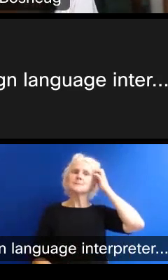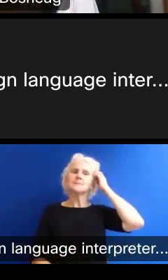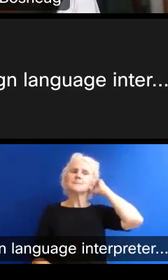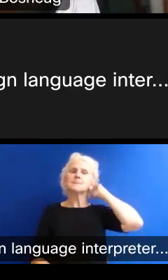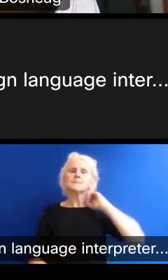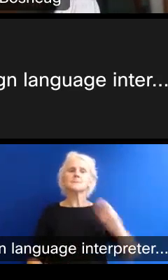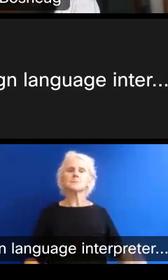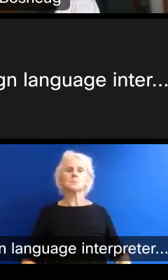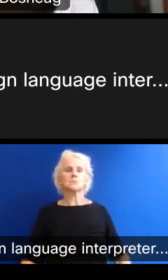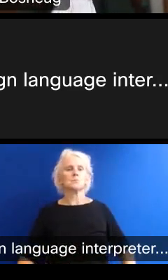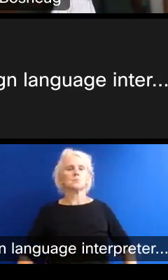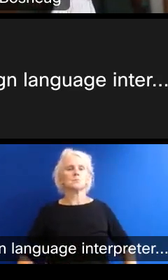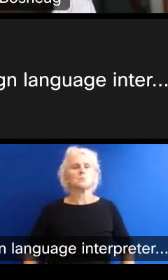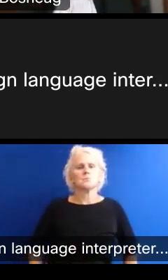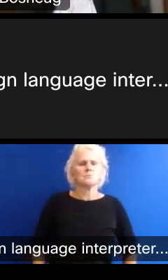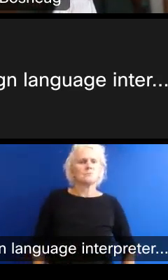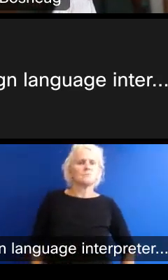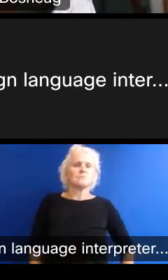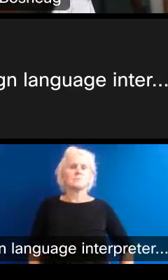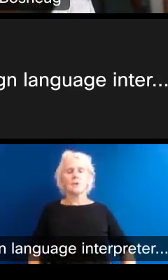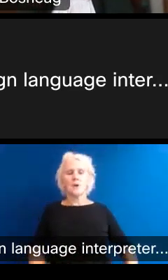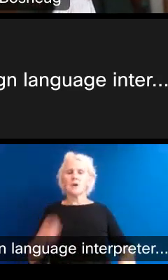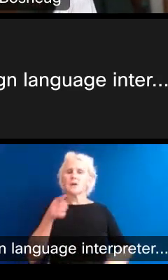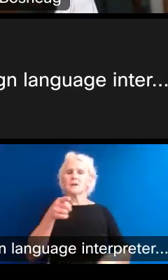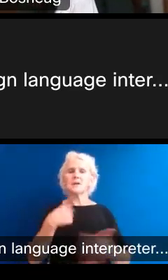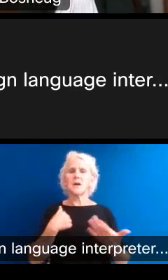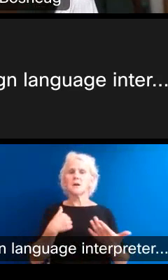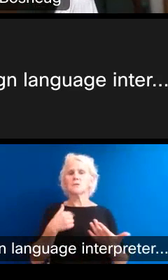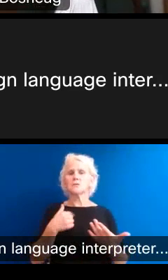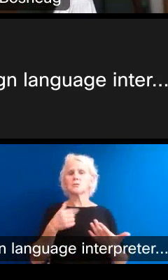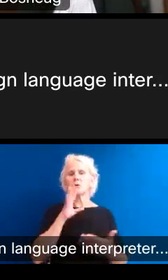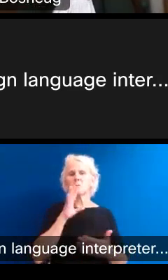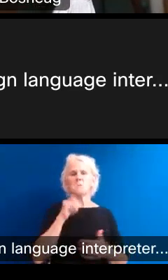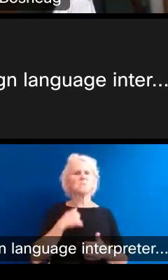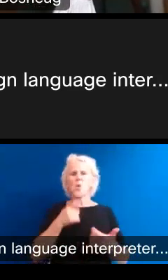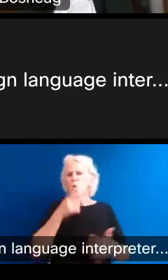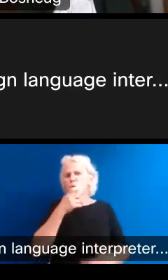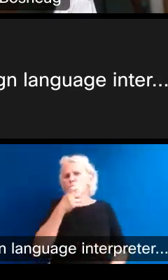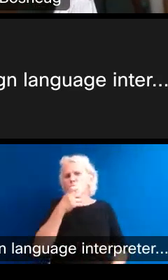This next slide is covering some of the themes that we've seen for children with complex needs.